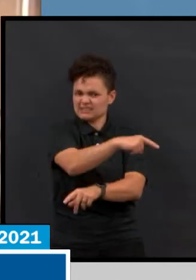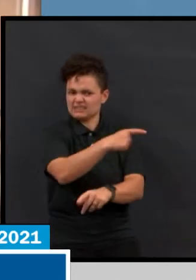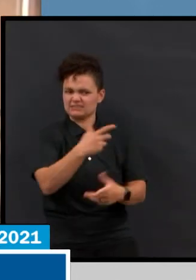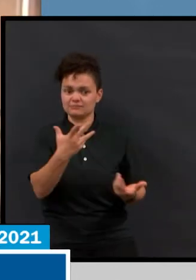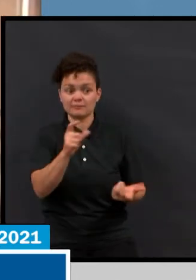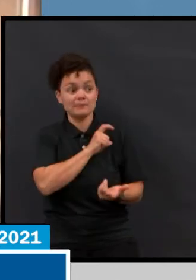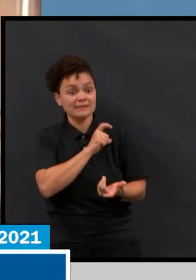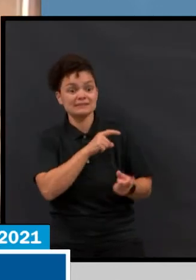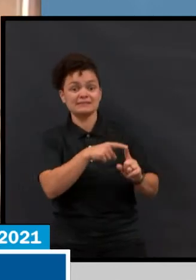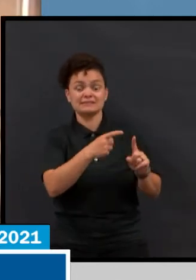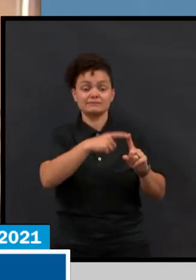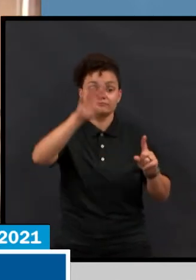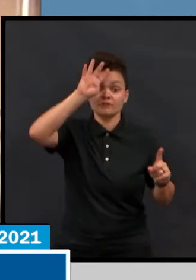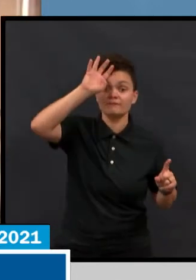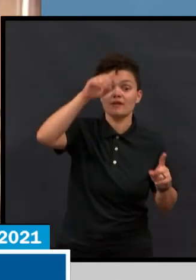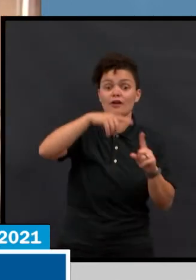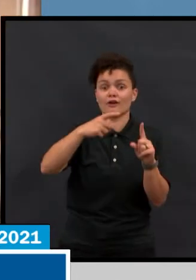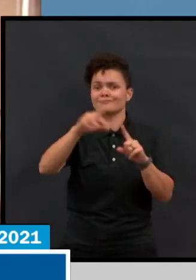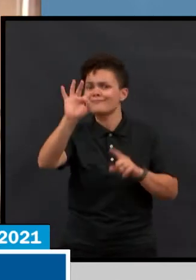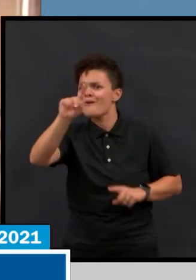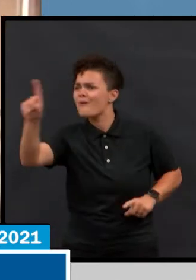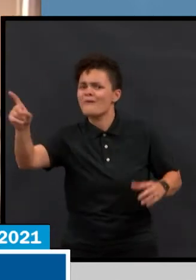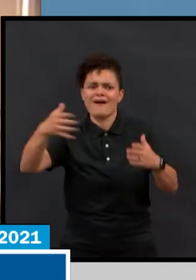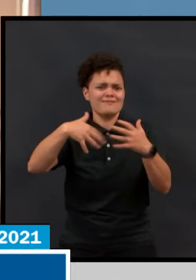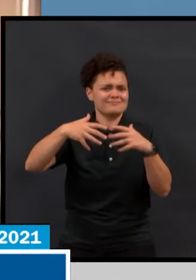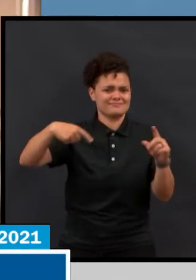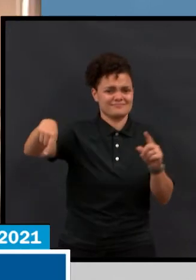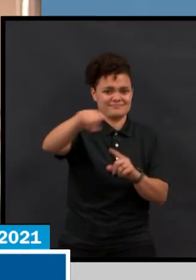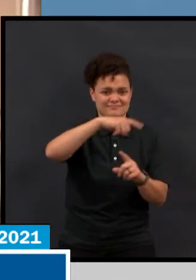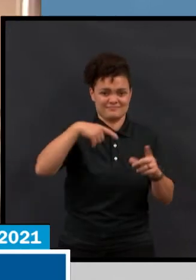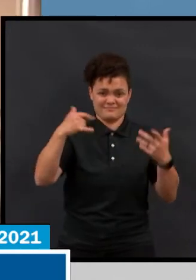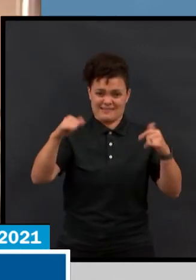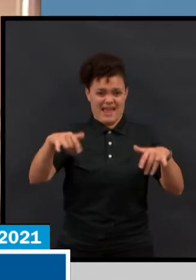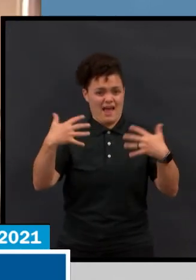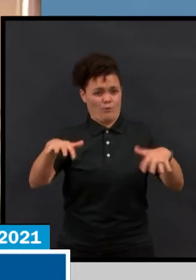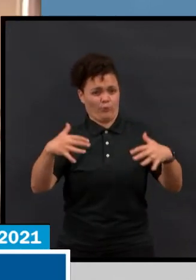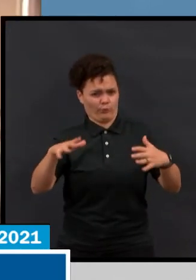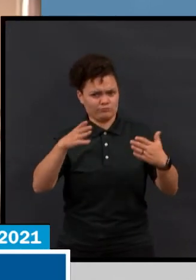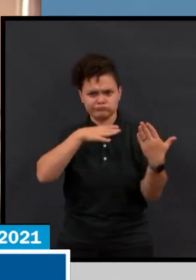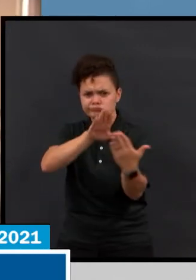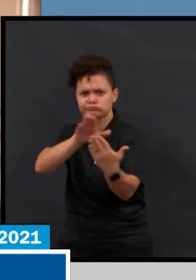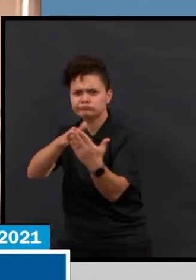help us address these issues that we are facing uh i'm going to hit pause right there and it is